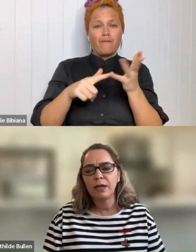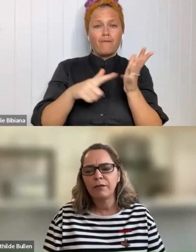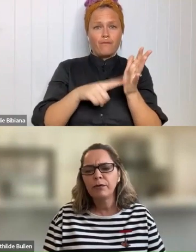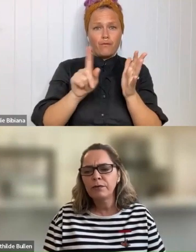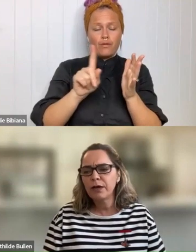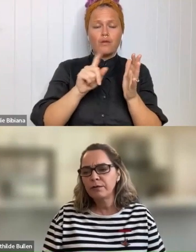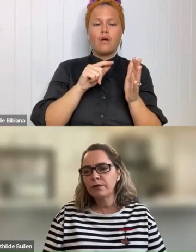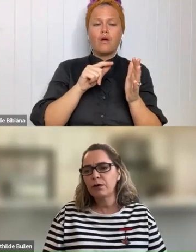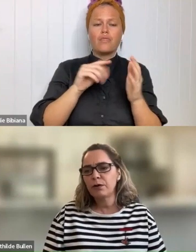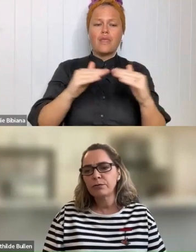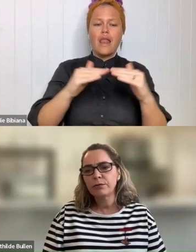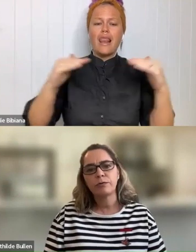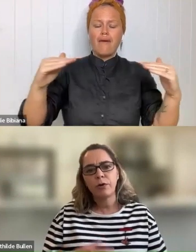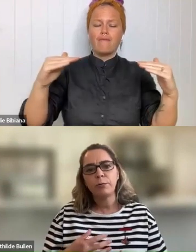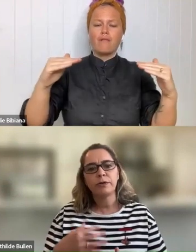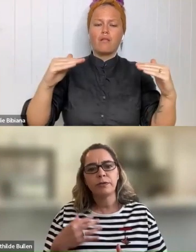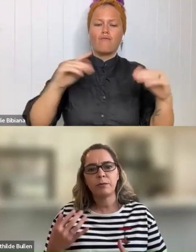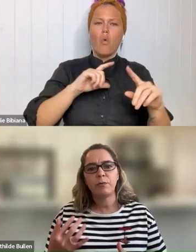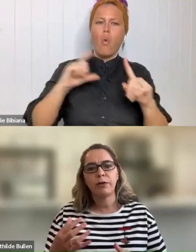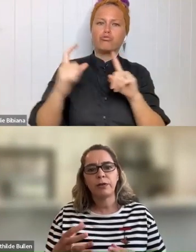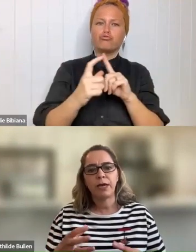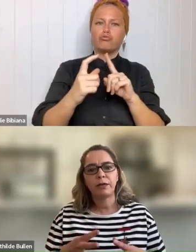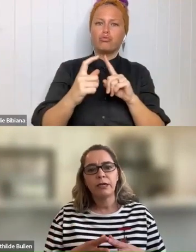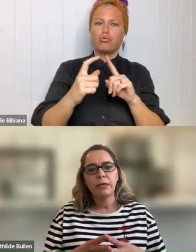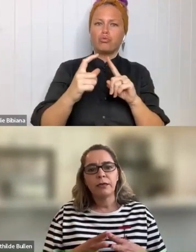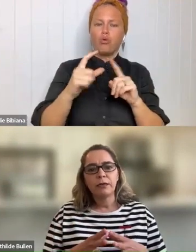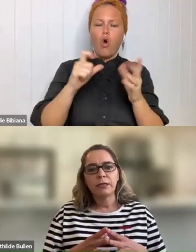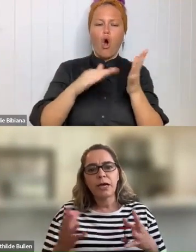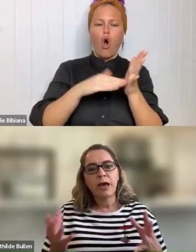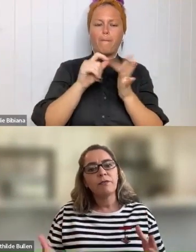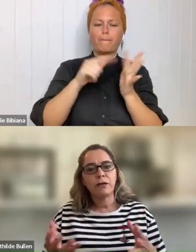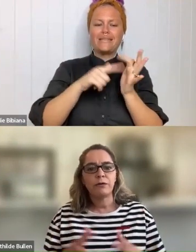level of kind of cultural competency work that staff in an